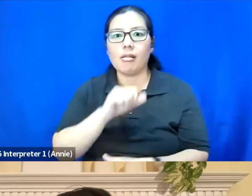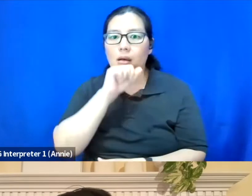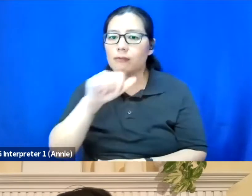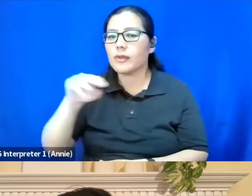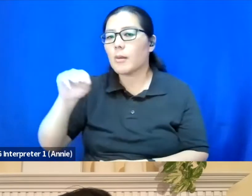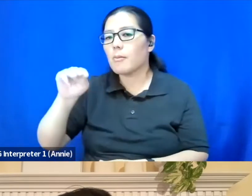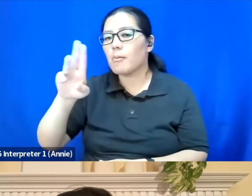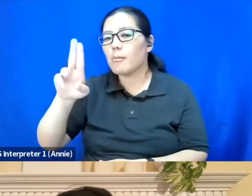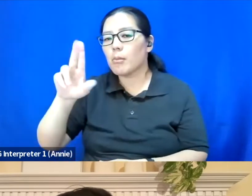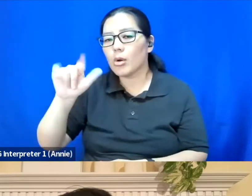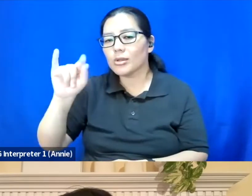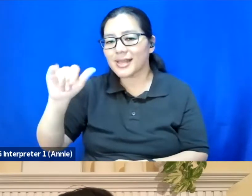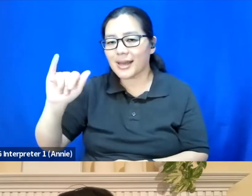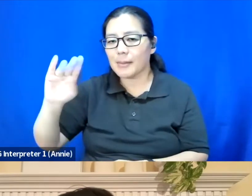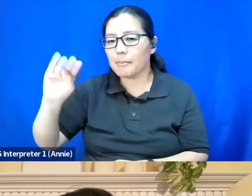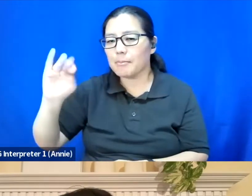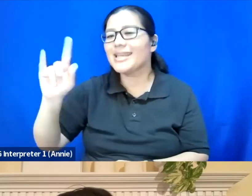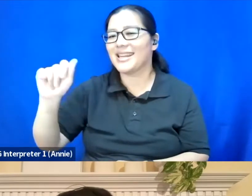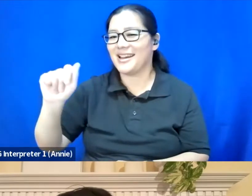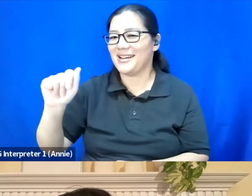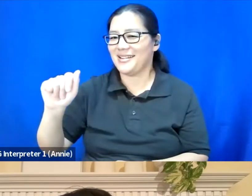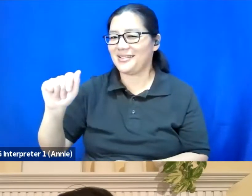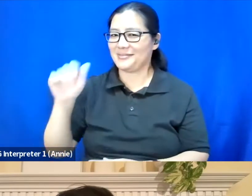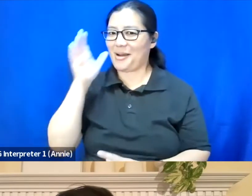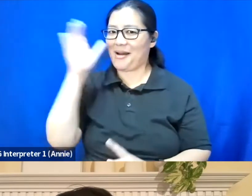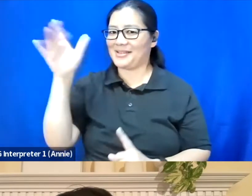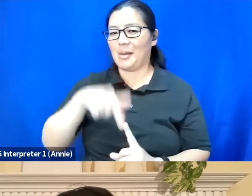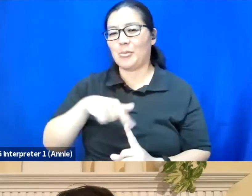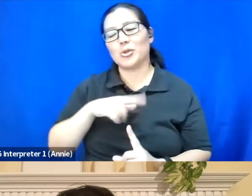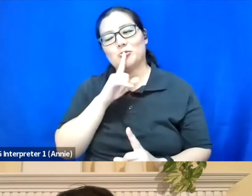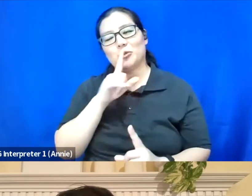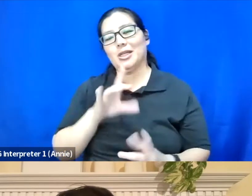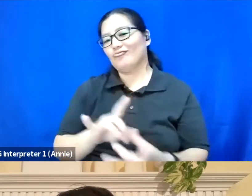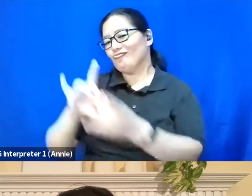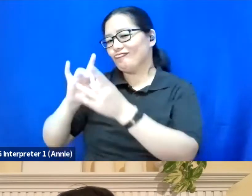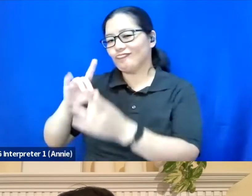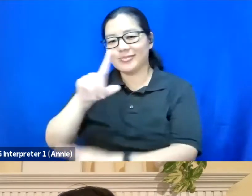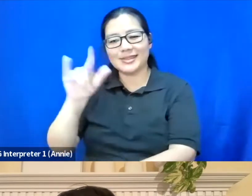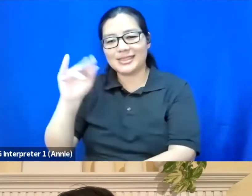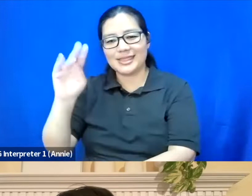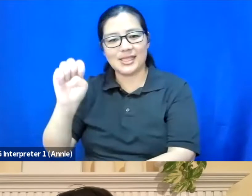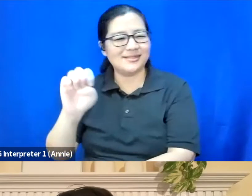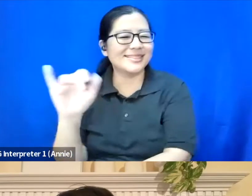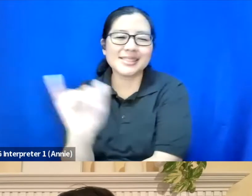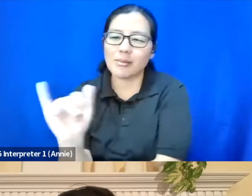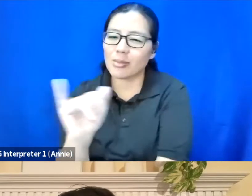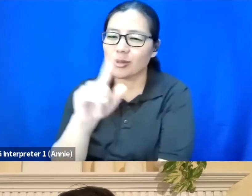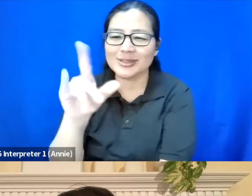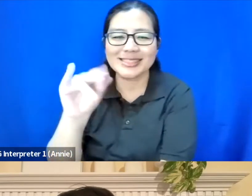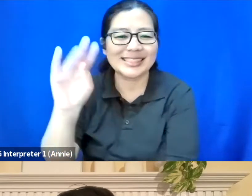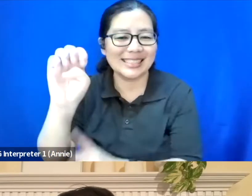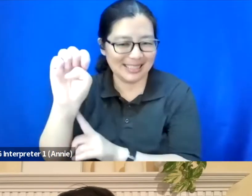because she writes for the ear, in my opinion. It's very colloquial. It's very conversational.